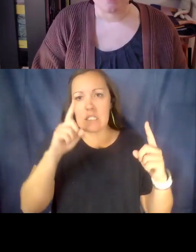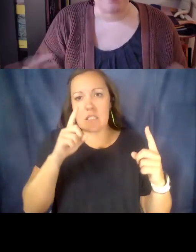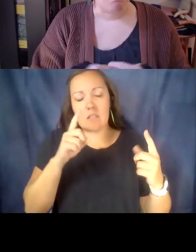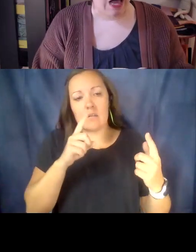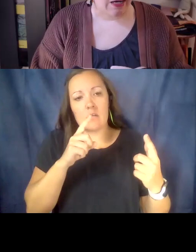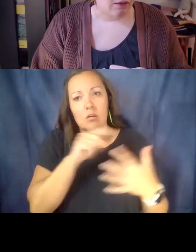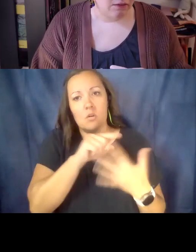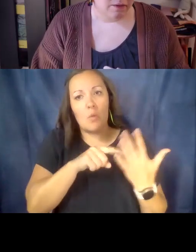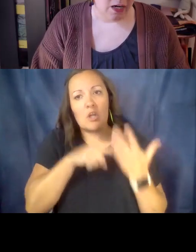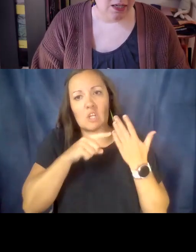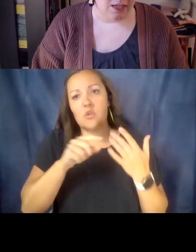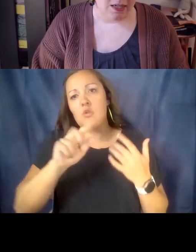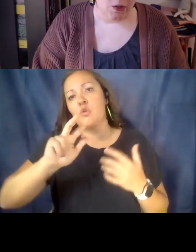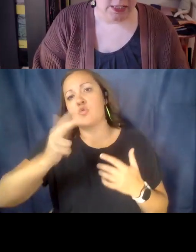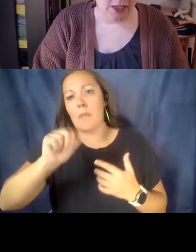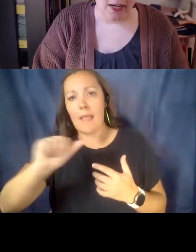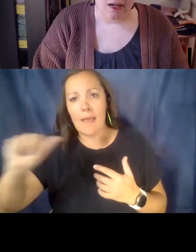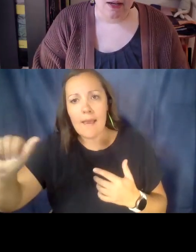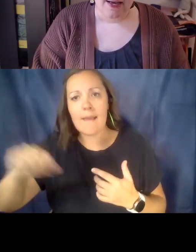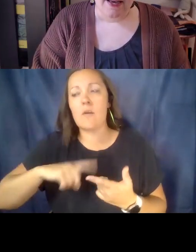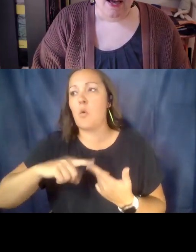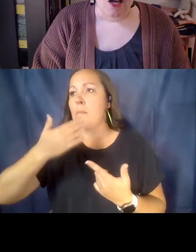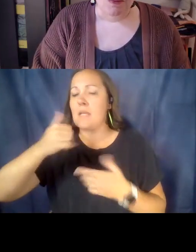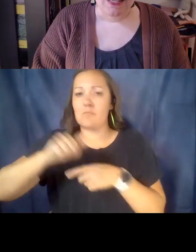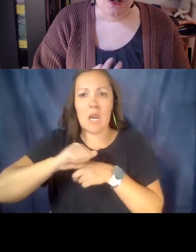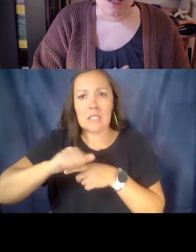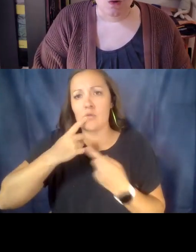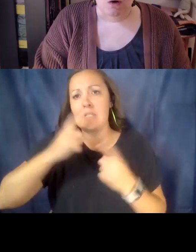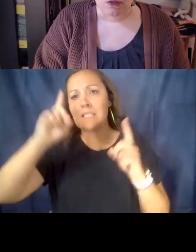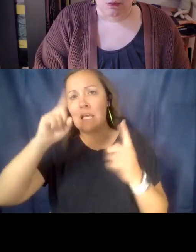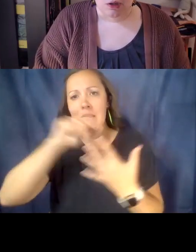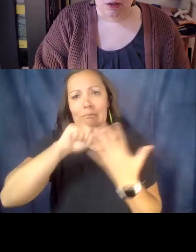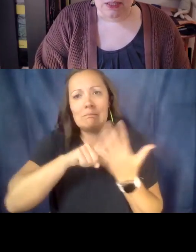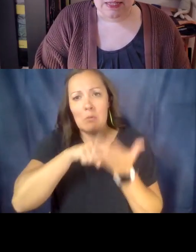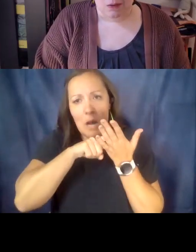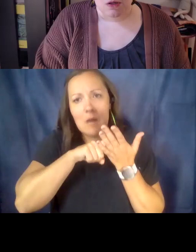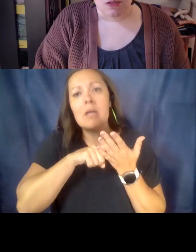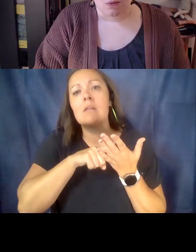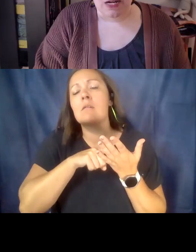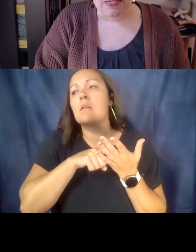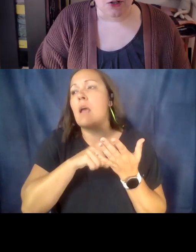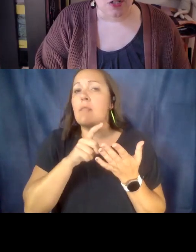that combine various success criteria. And these are all real-world examples. So my intention is